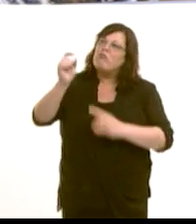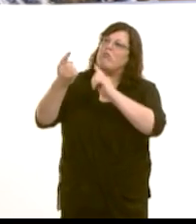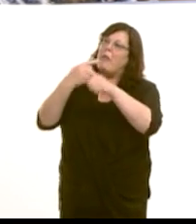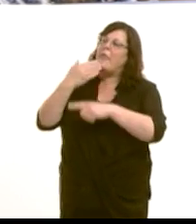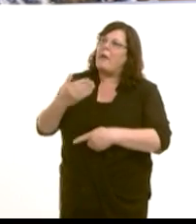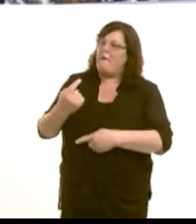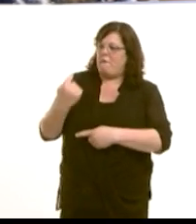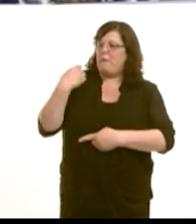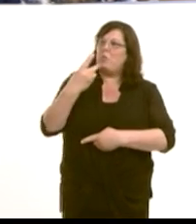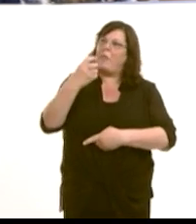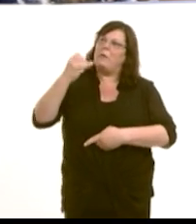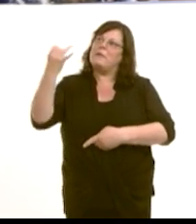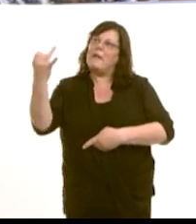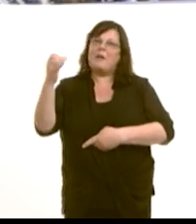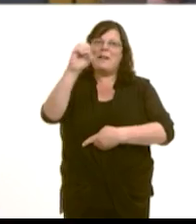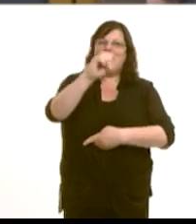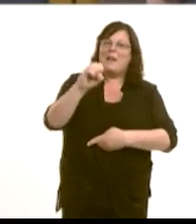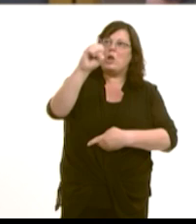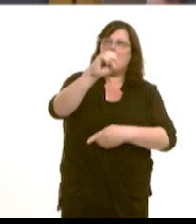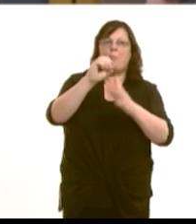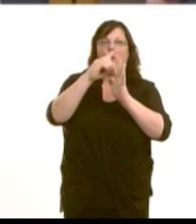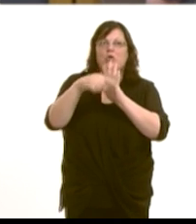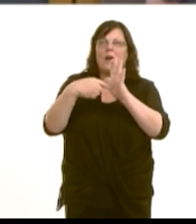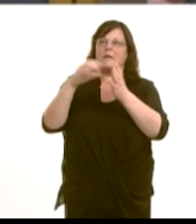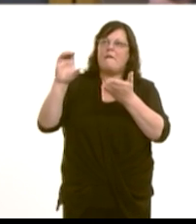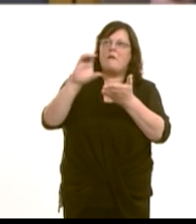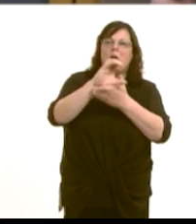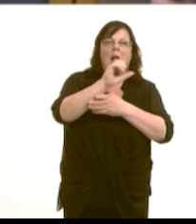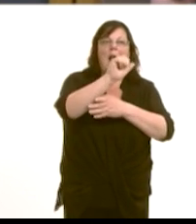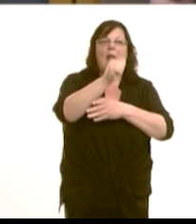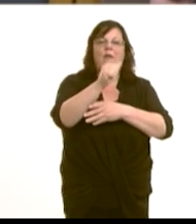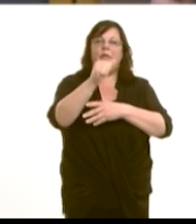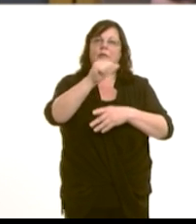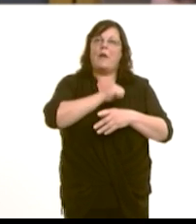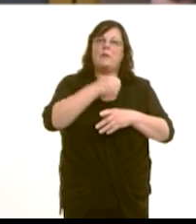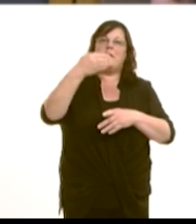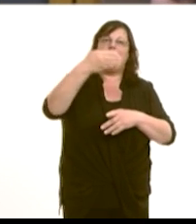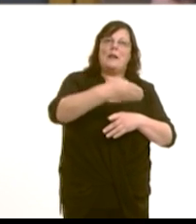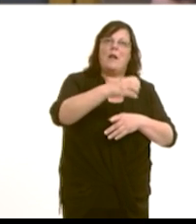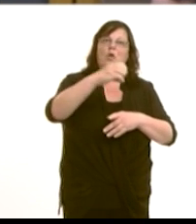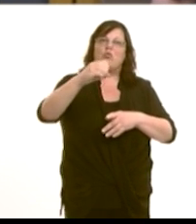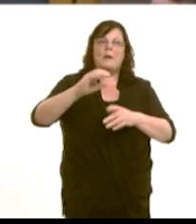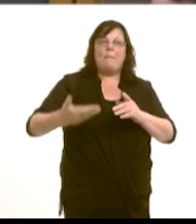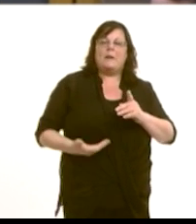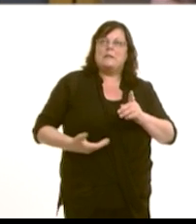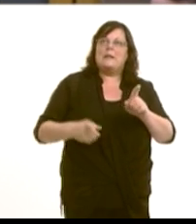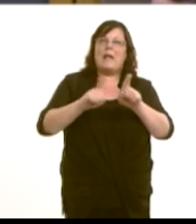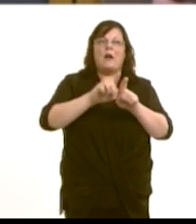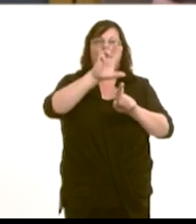Since 2007, EU projects have created 11,900 enterprises and some 37,000 jobs.